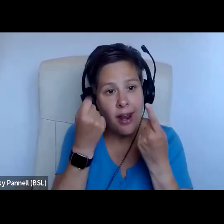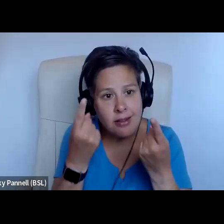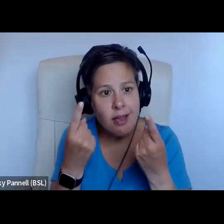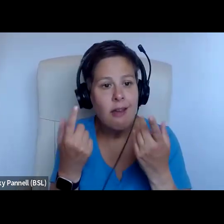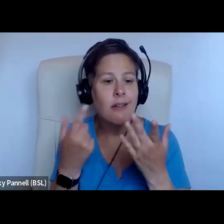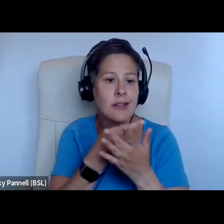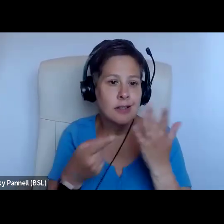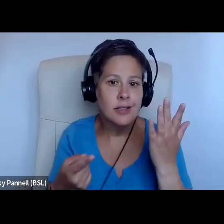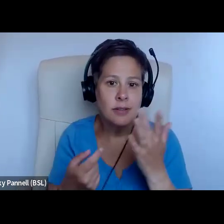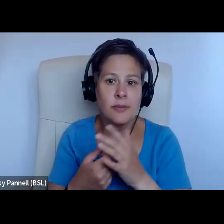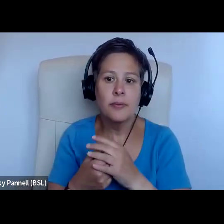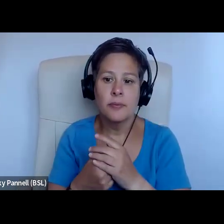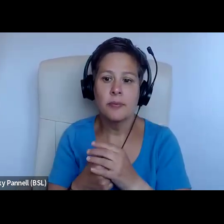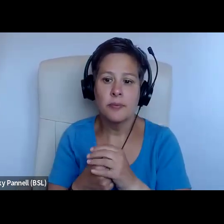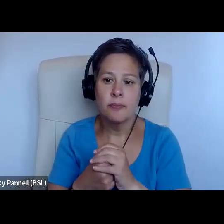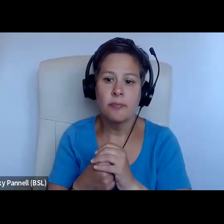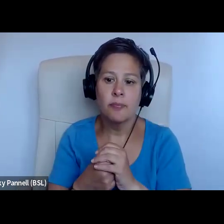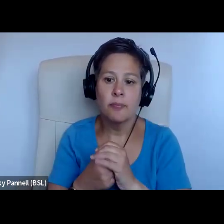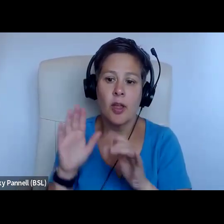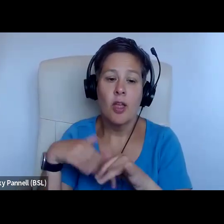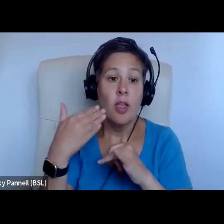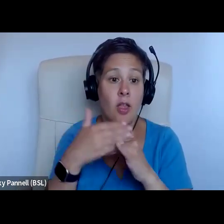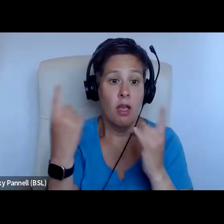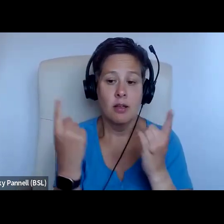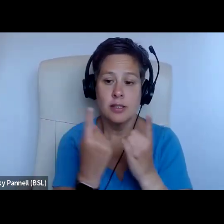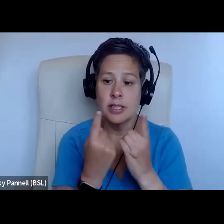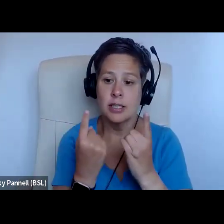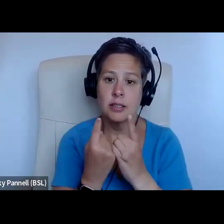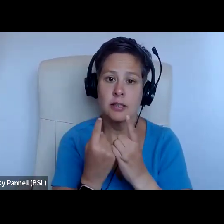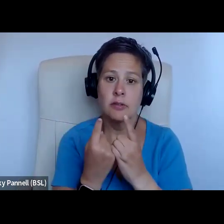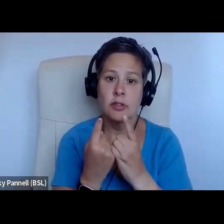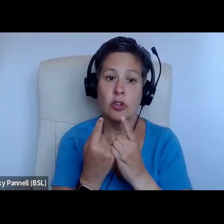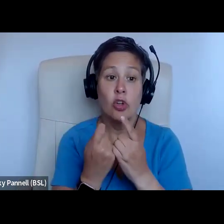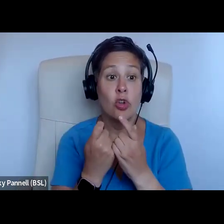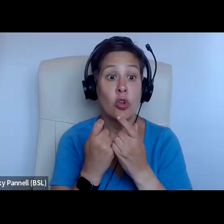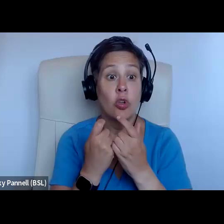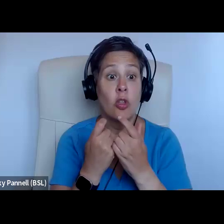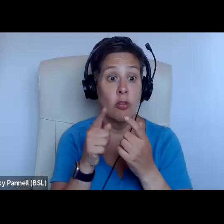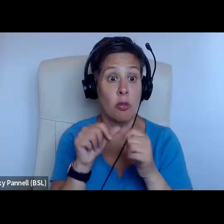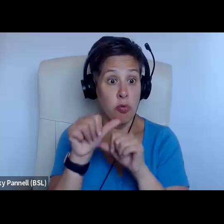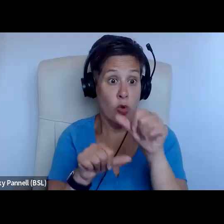experience for the students who are involved. So, you know, I would say that exposure to policy design